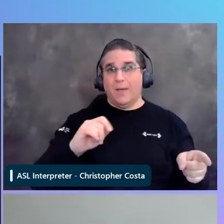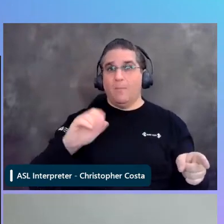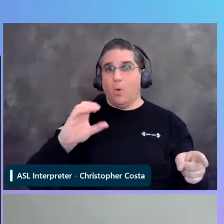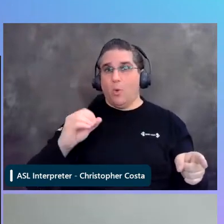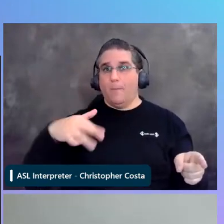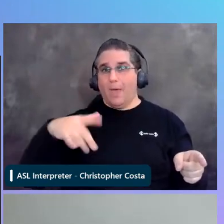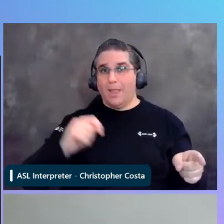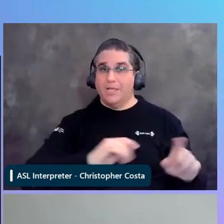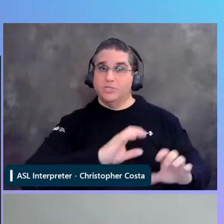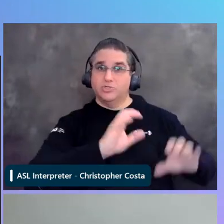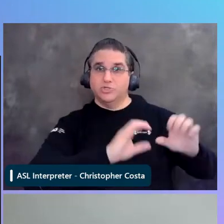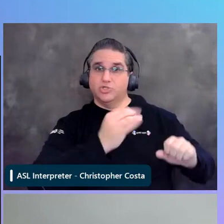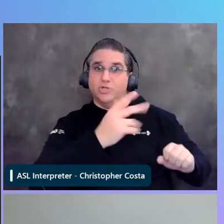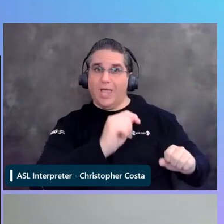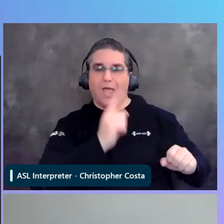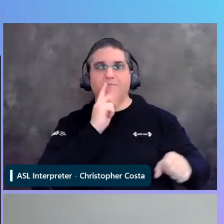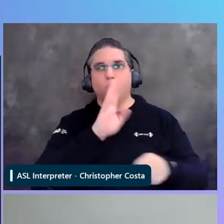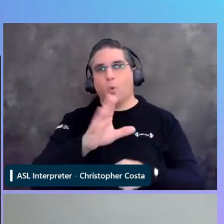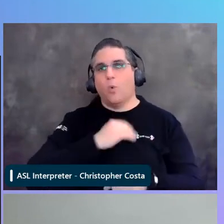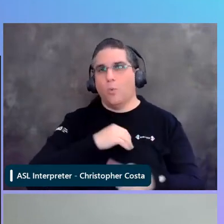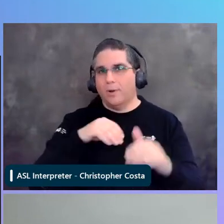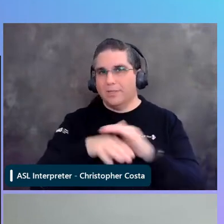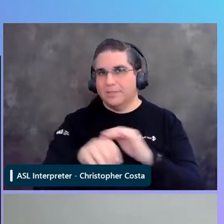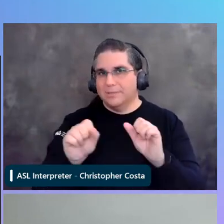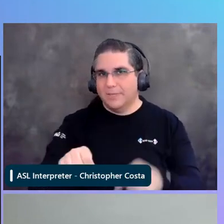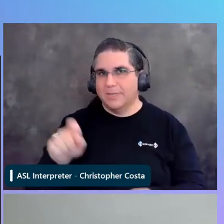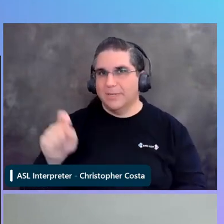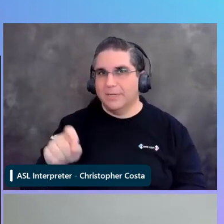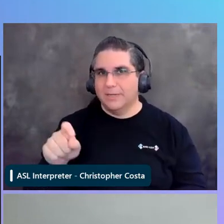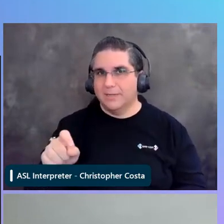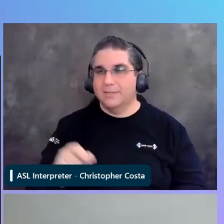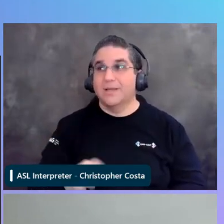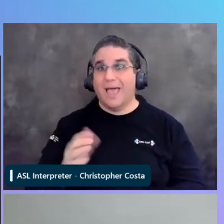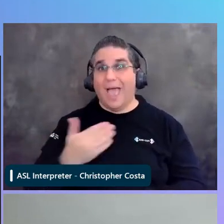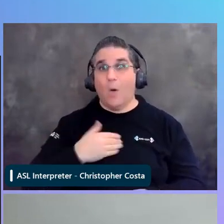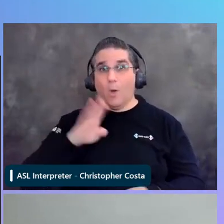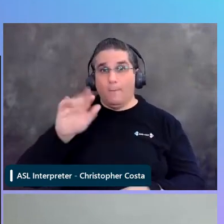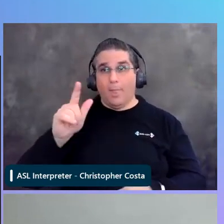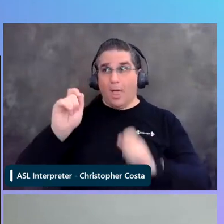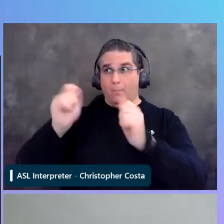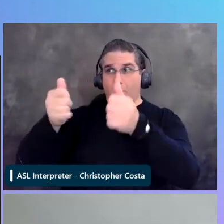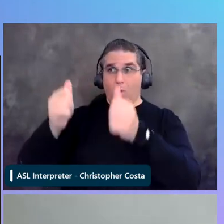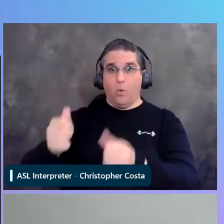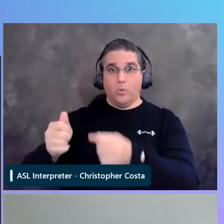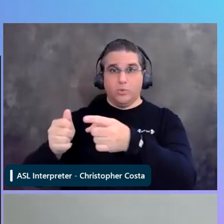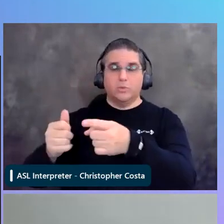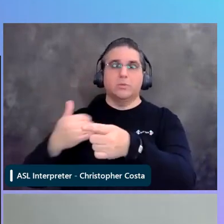accessibility. The blog post provides a deeper explanation of the prompt we use during the